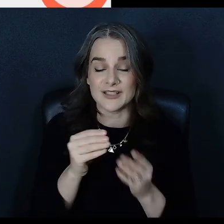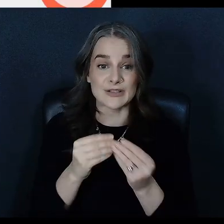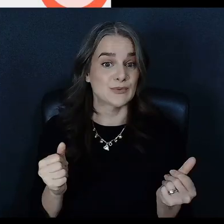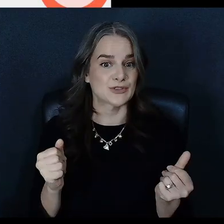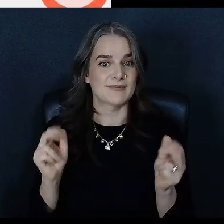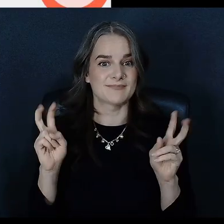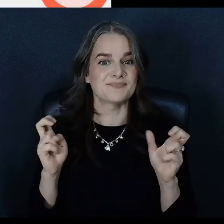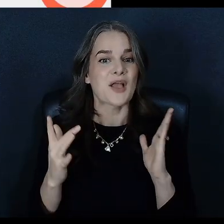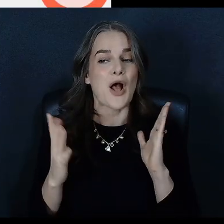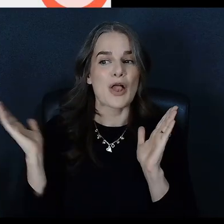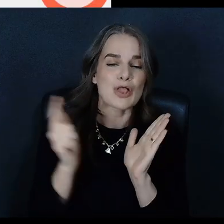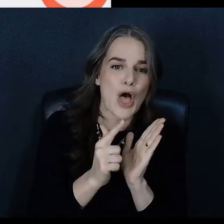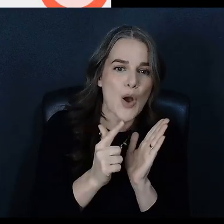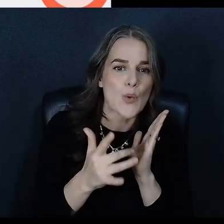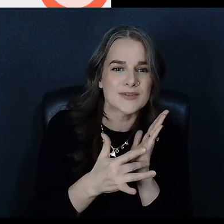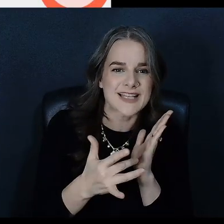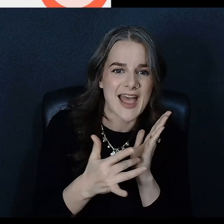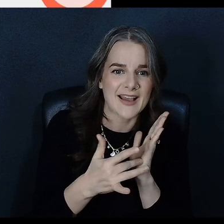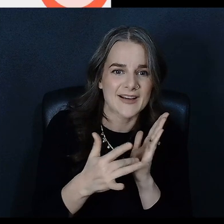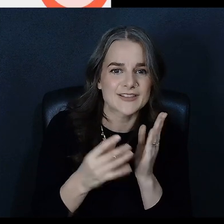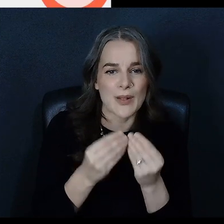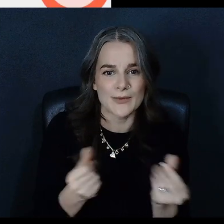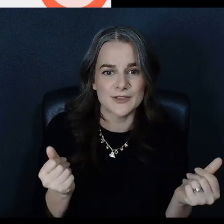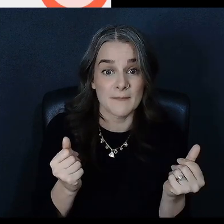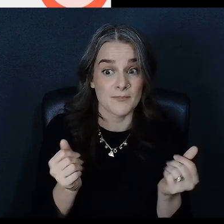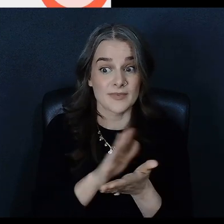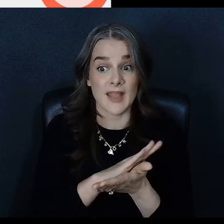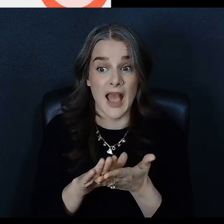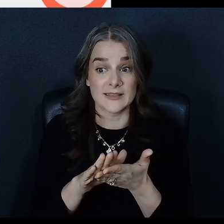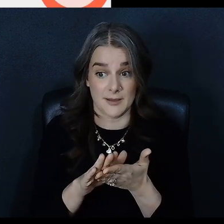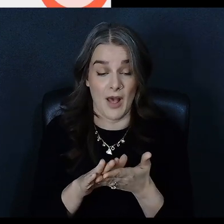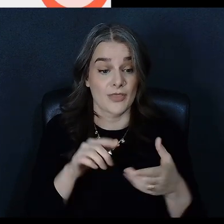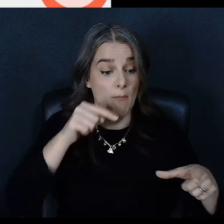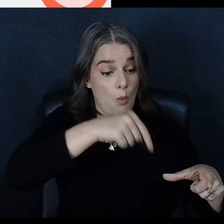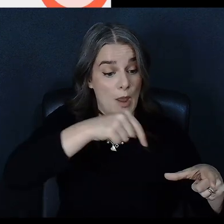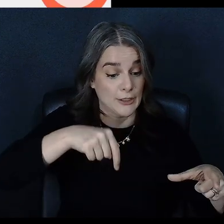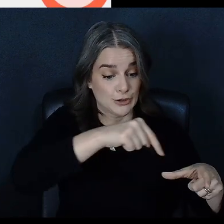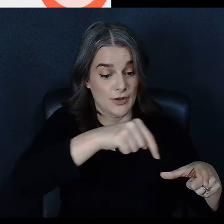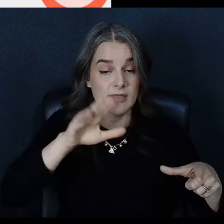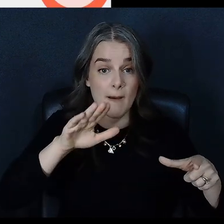The nice thing about the pointer at the bottom and even the keyguard is they are also 3D-printed things.